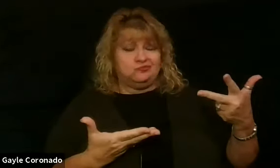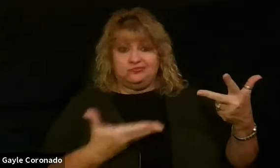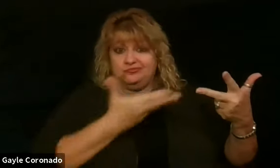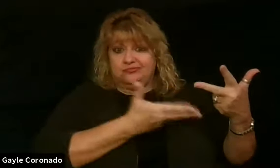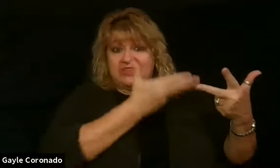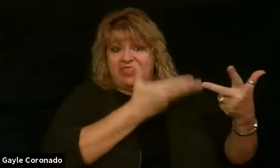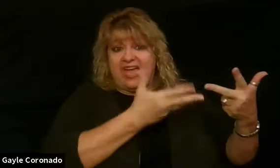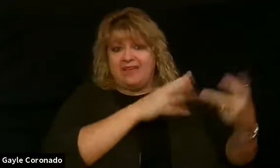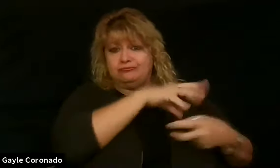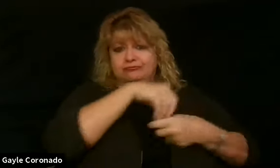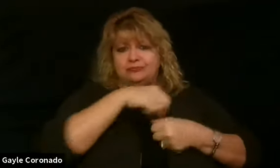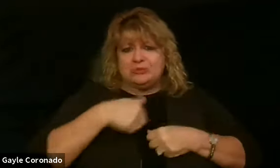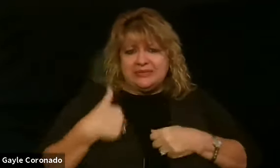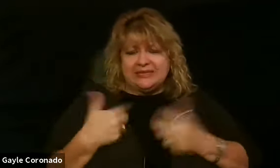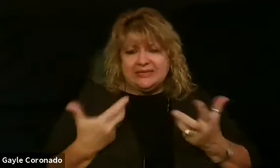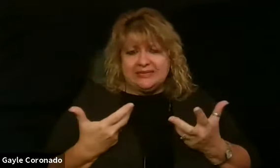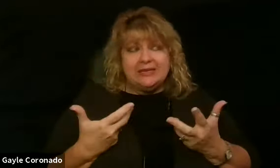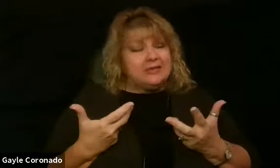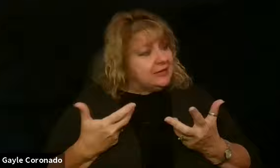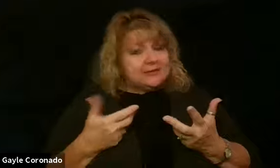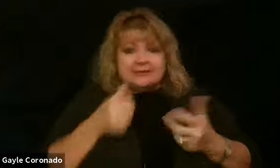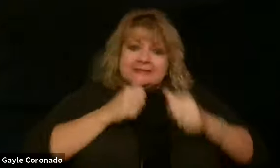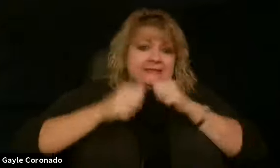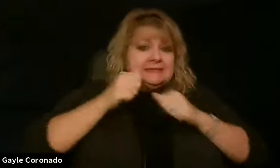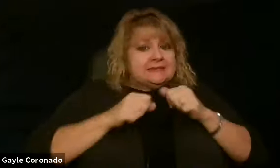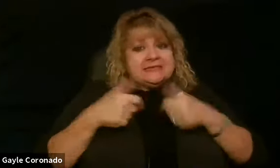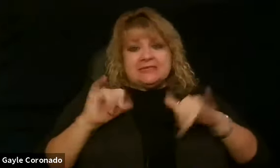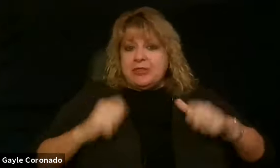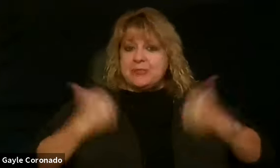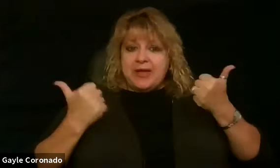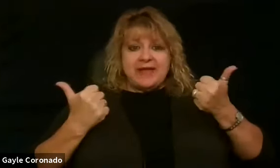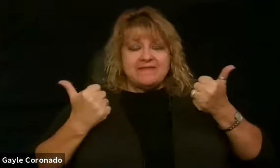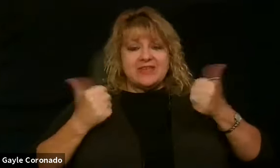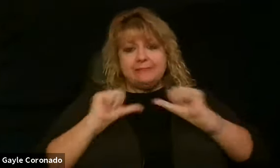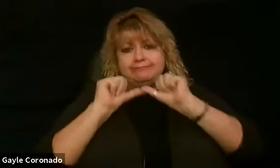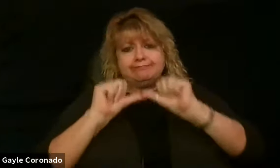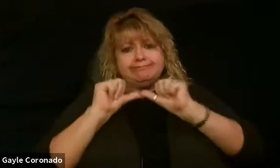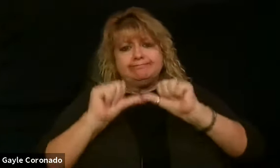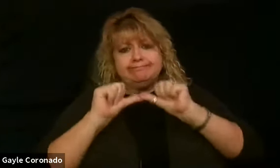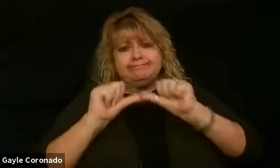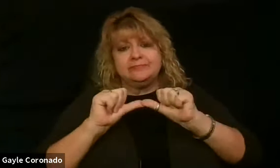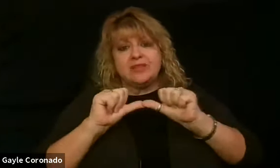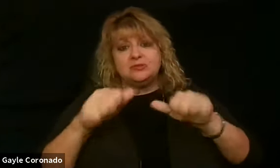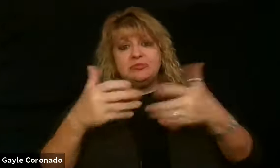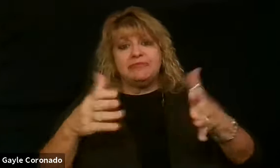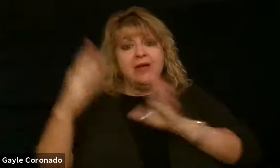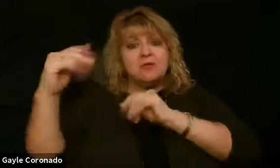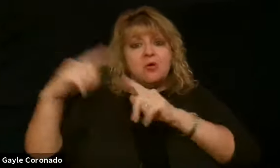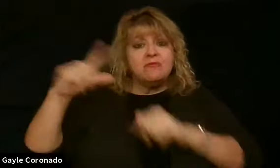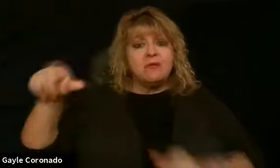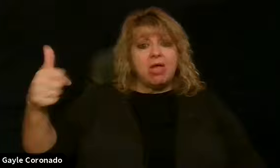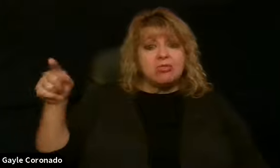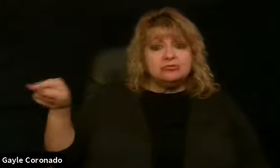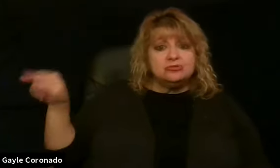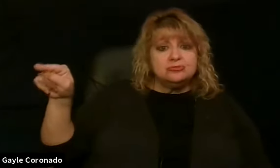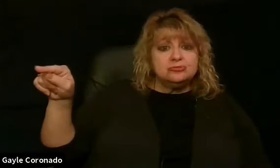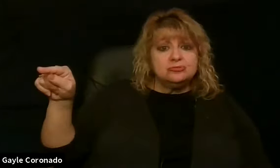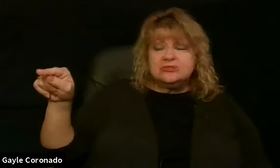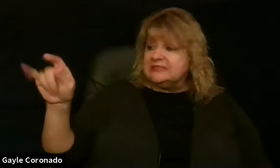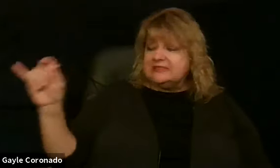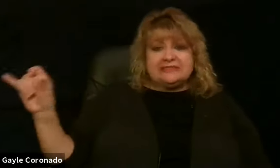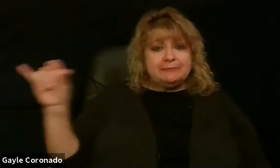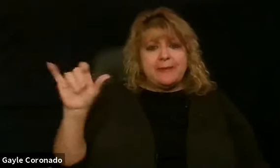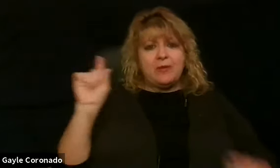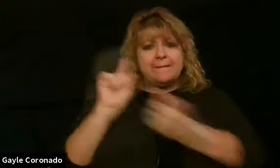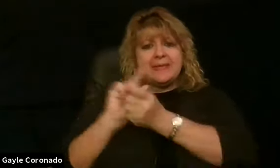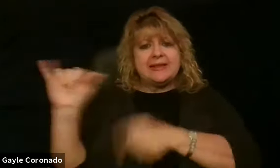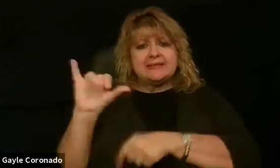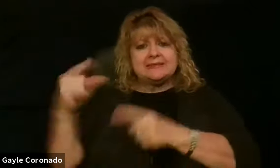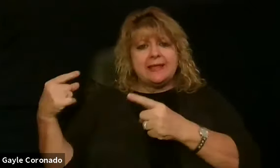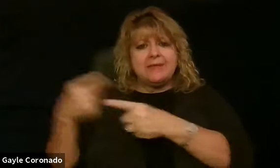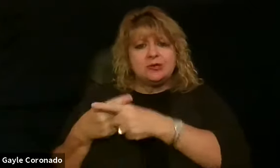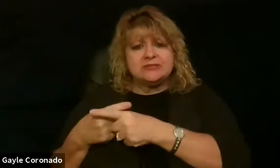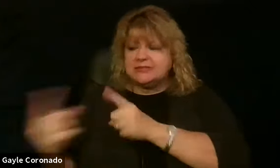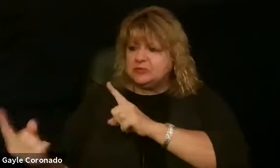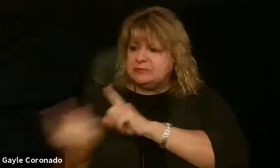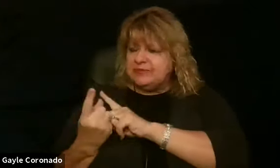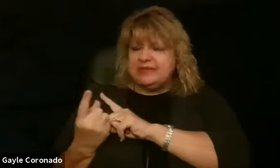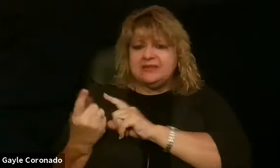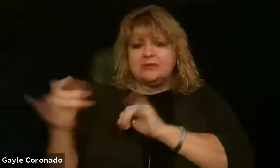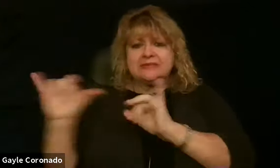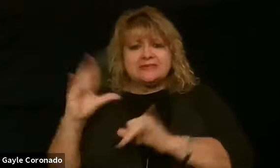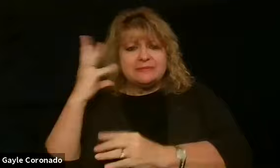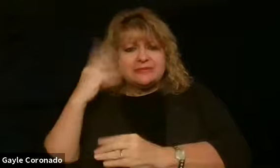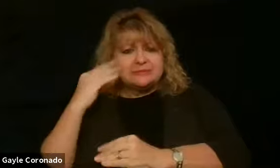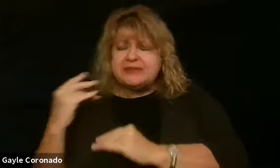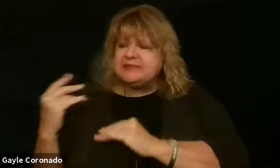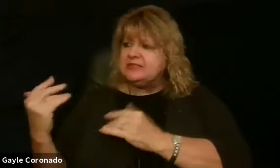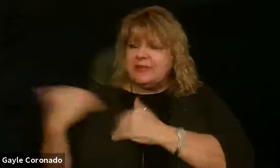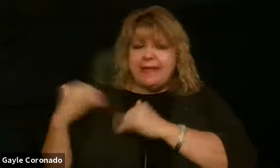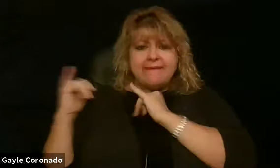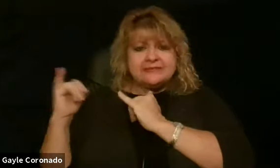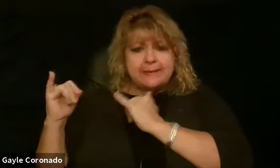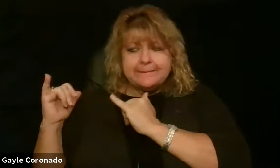of all of that now and driving through it all. Just remaining consistent for those to get or to provide hope to those that are, that needed the same intersections as I do in, and others and to maintain to so I think it's definitely a choice.